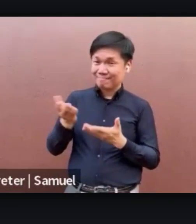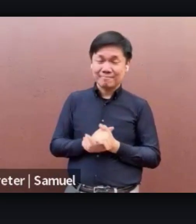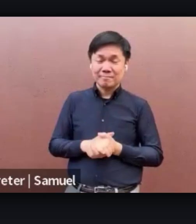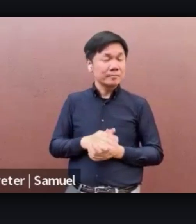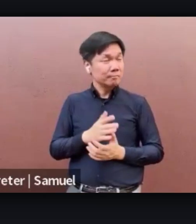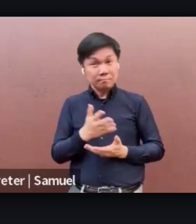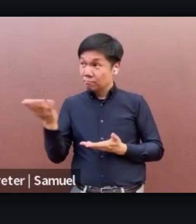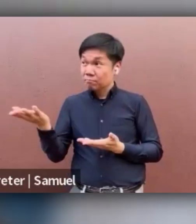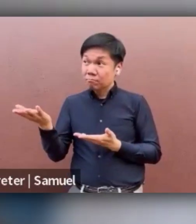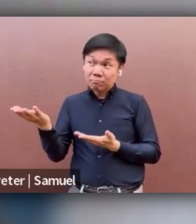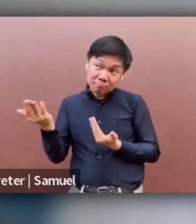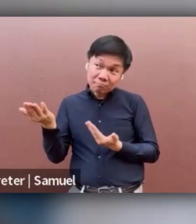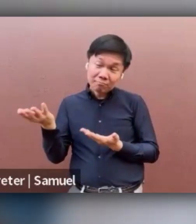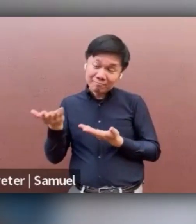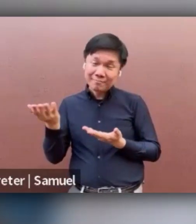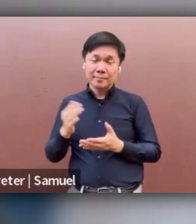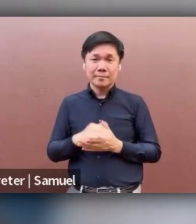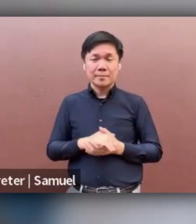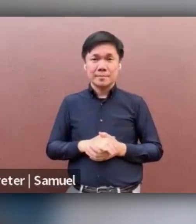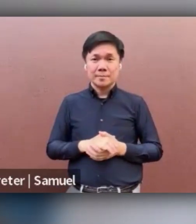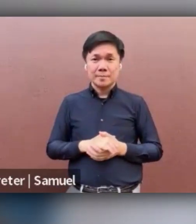Speaking from the... Yeah, please, Mehmet, go ahead. No, please go ahead.